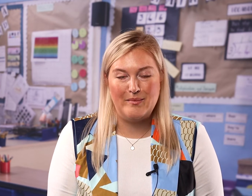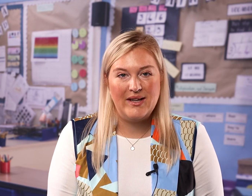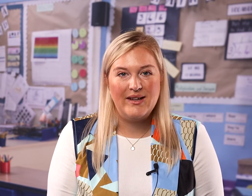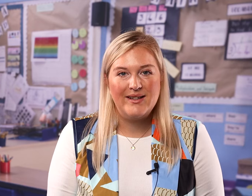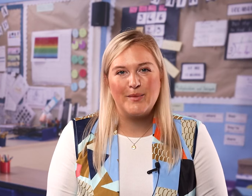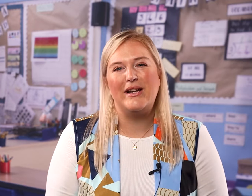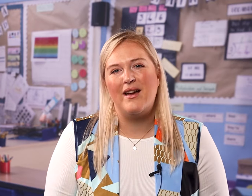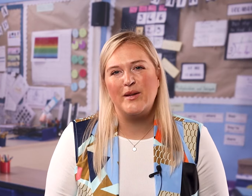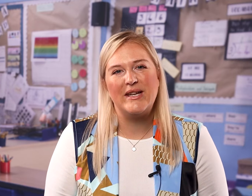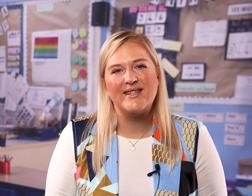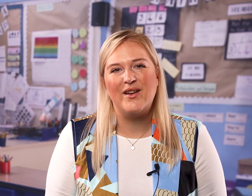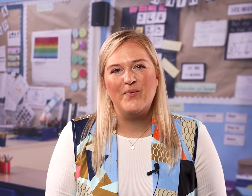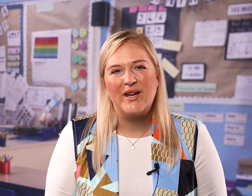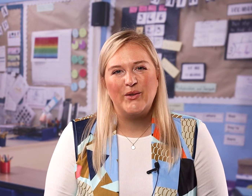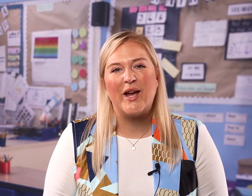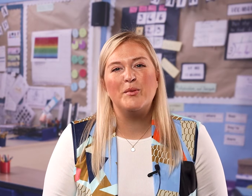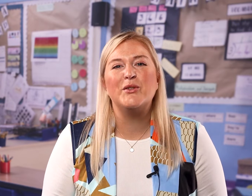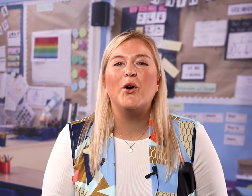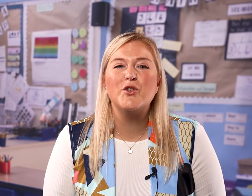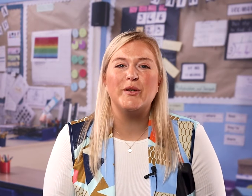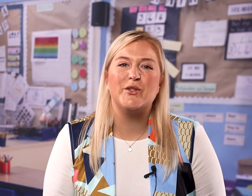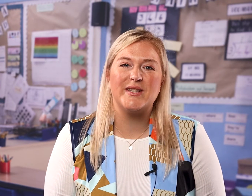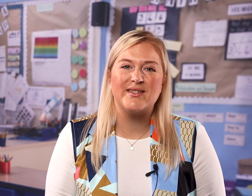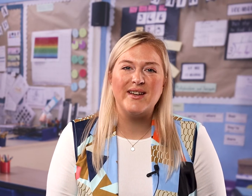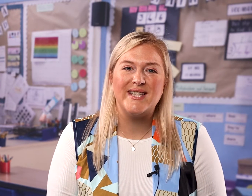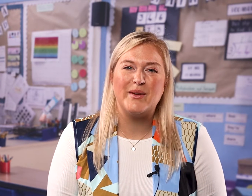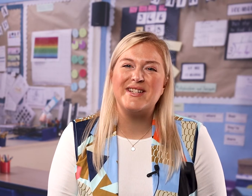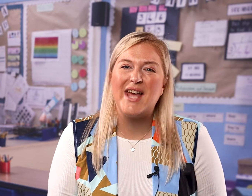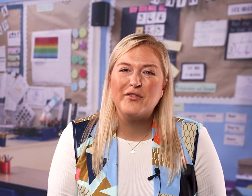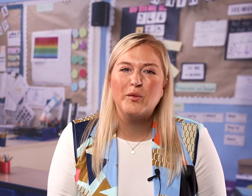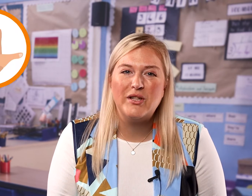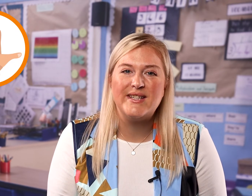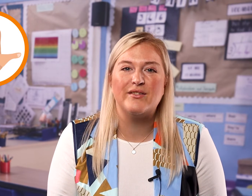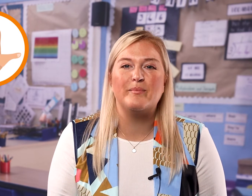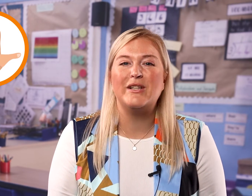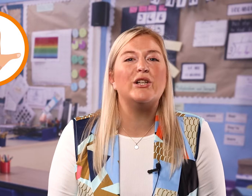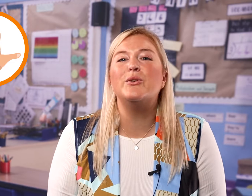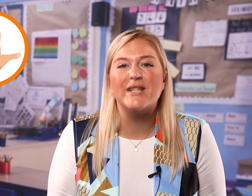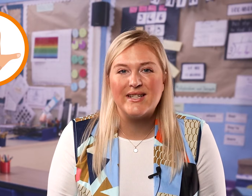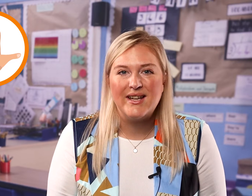them so by learning BSL you’re able to contribute to a society where the Deaf community are included